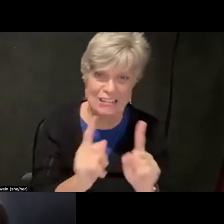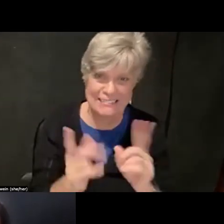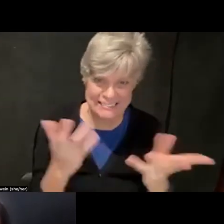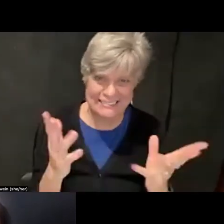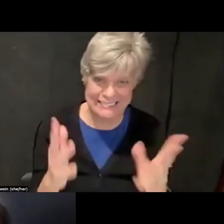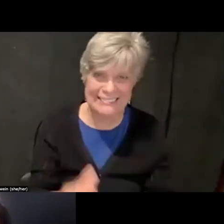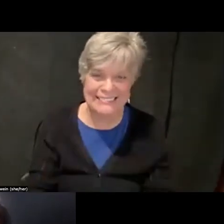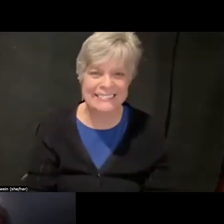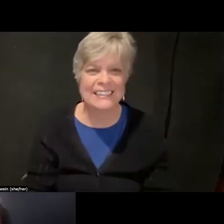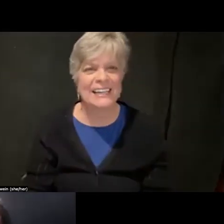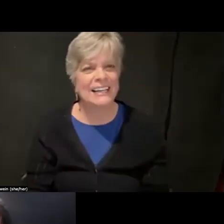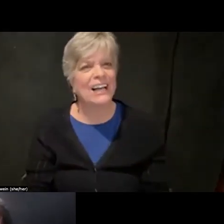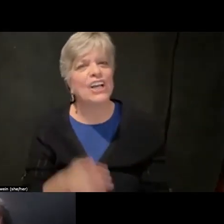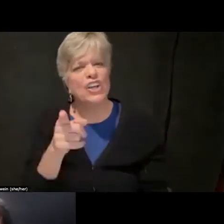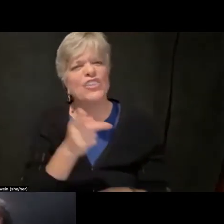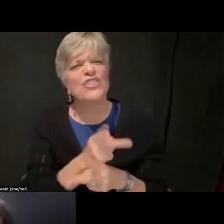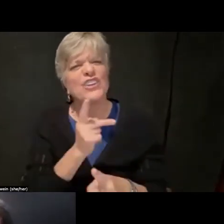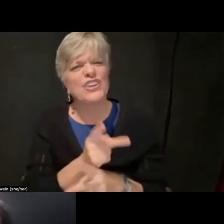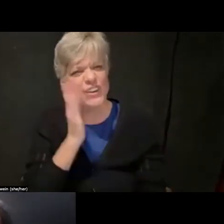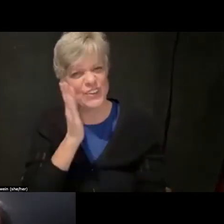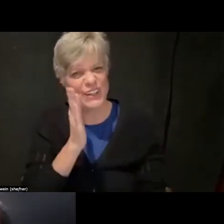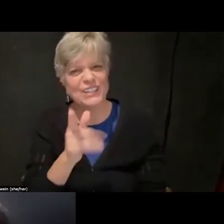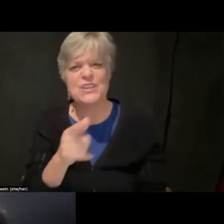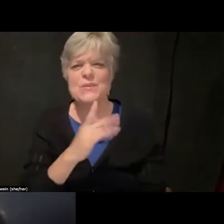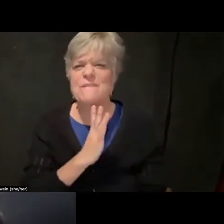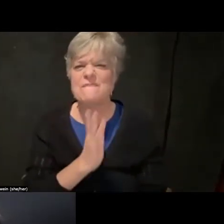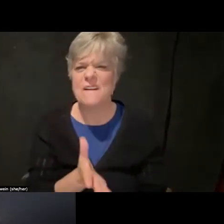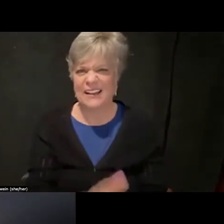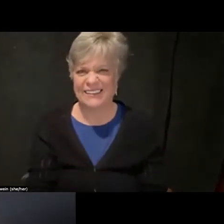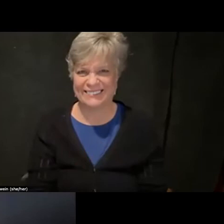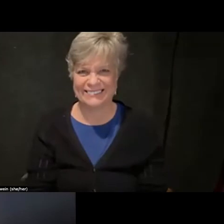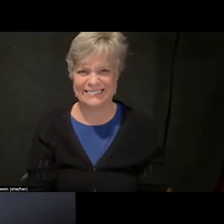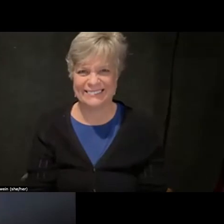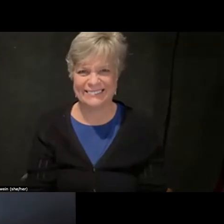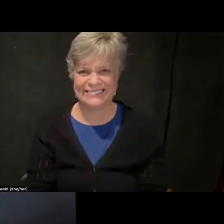and yeah, you'll figure it out, you'll be fine. Yeah, agree with Toni.